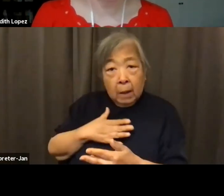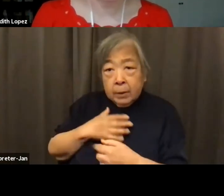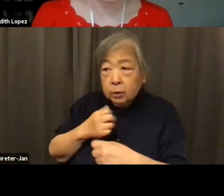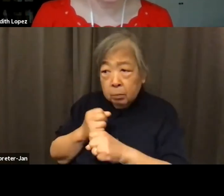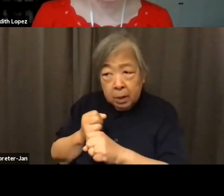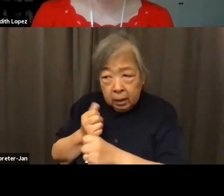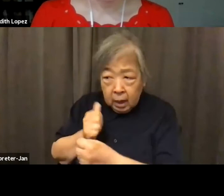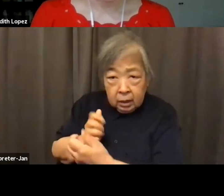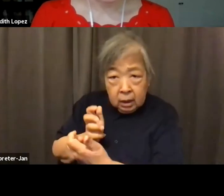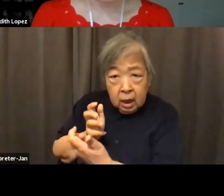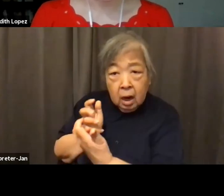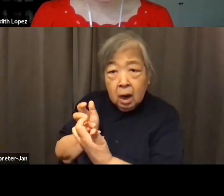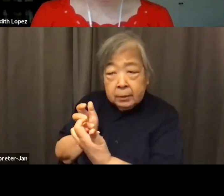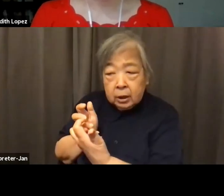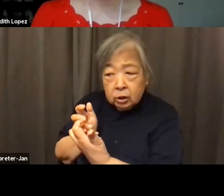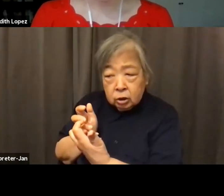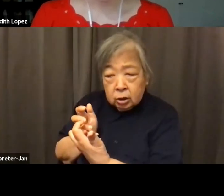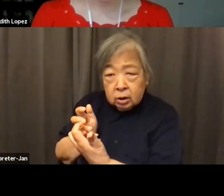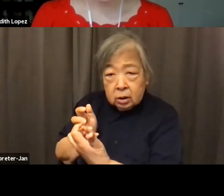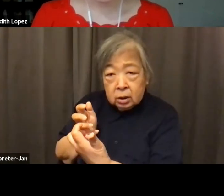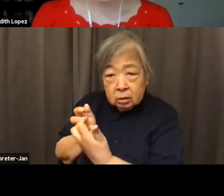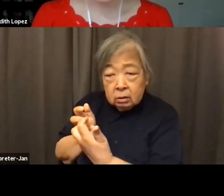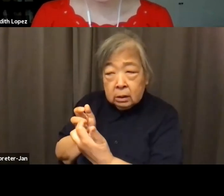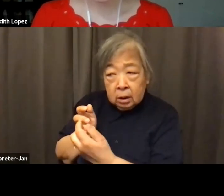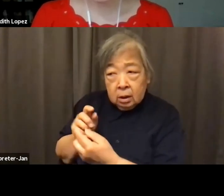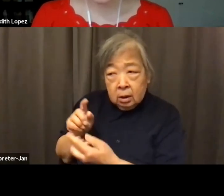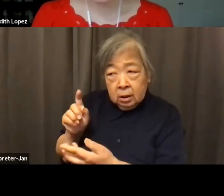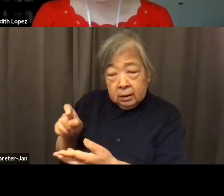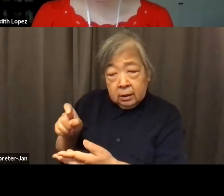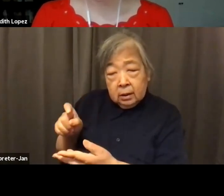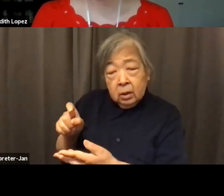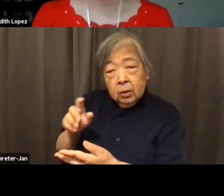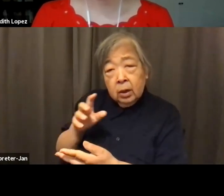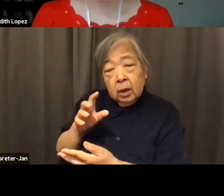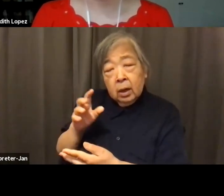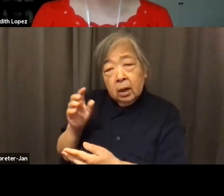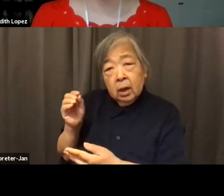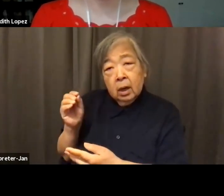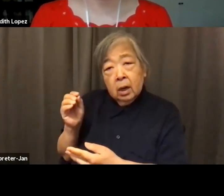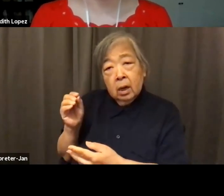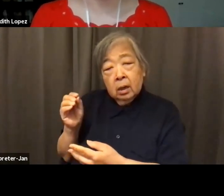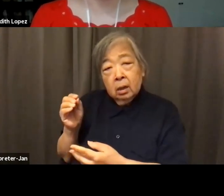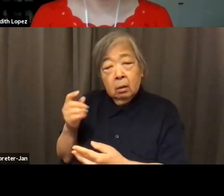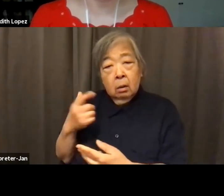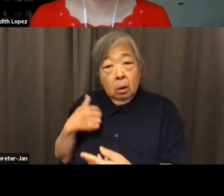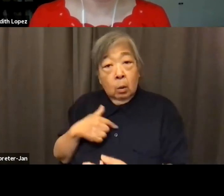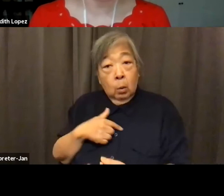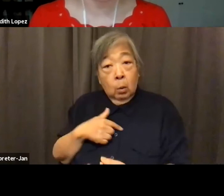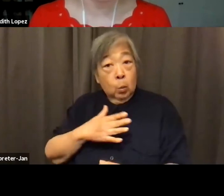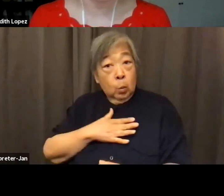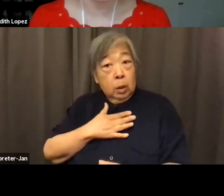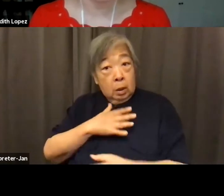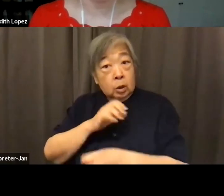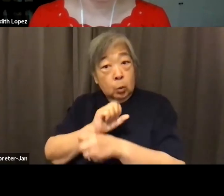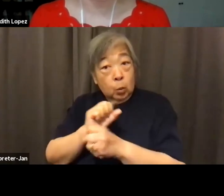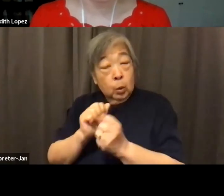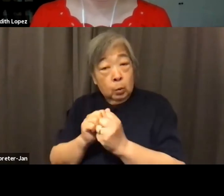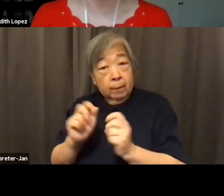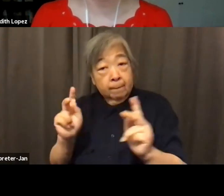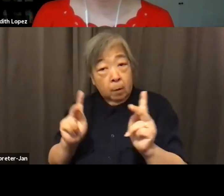really that are necessary, and we're willing to work with folks on what their needs are